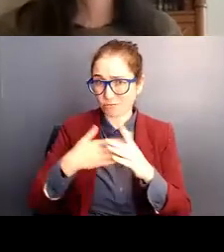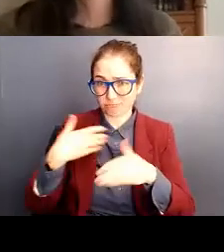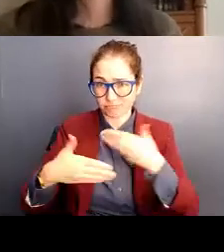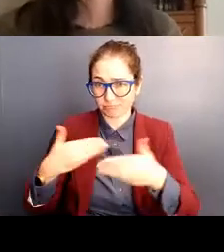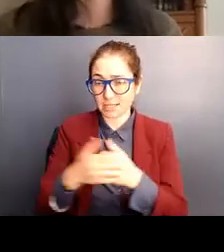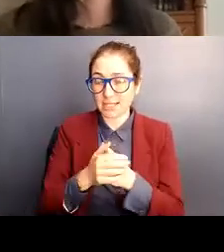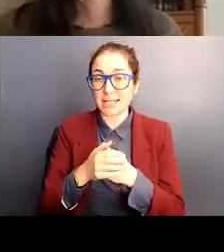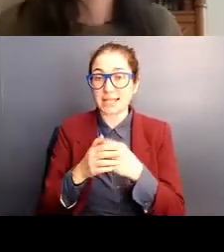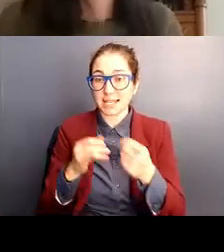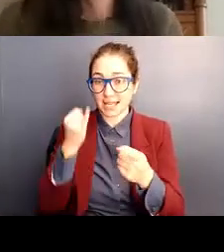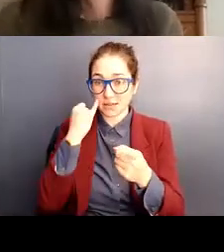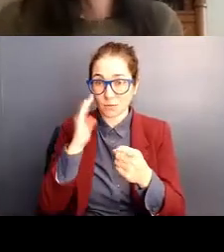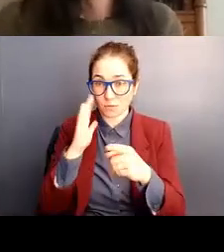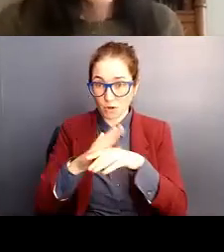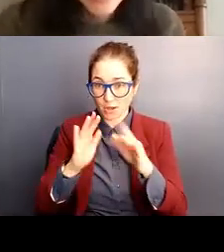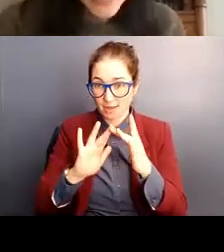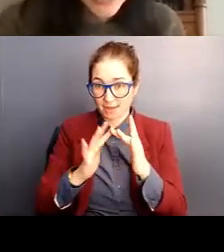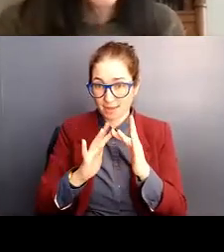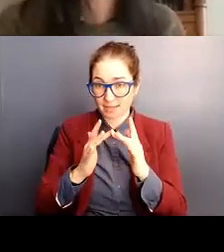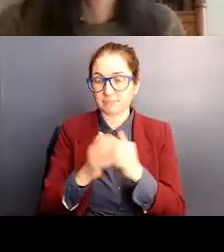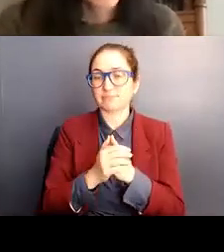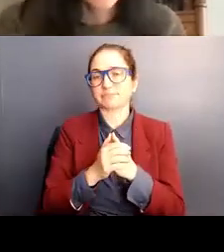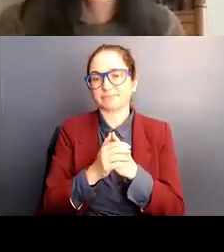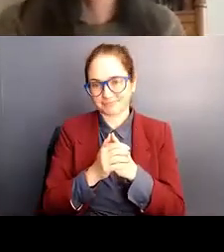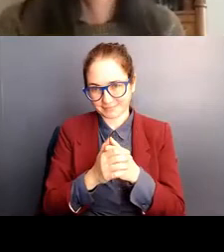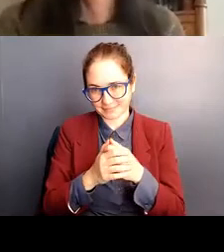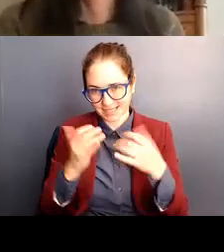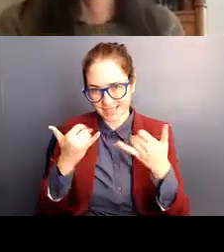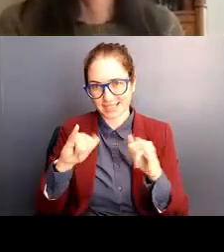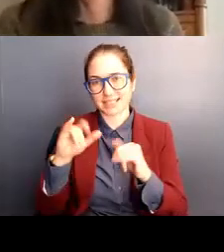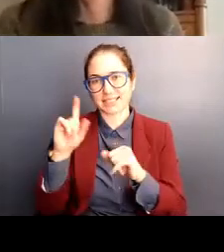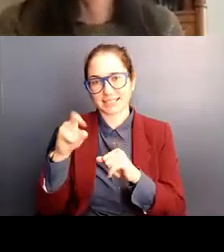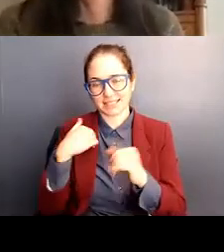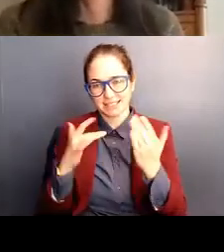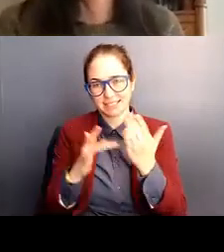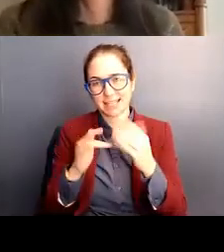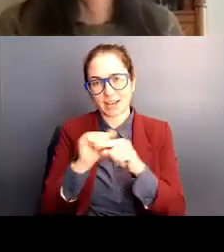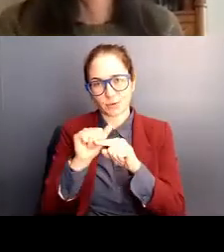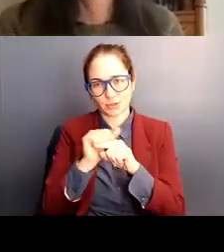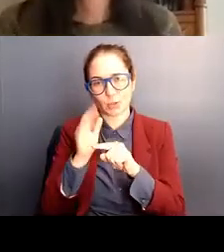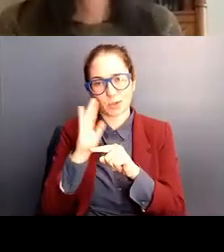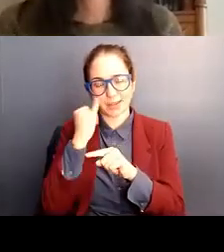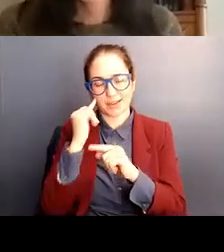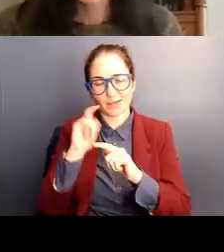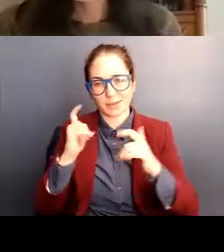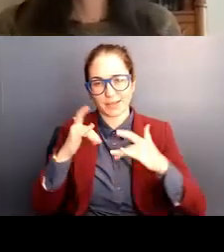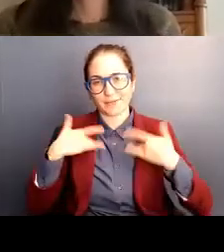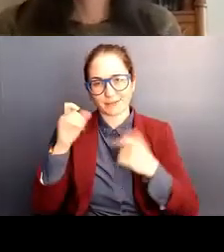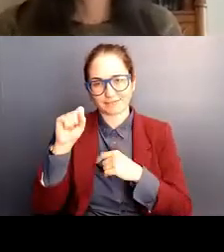going to be doing it online, if you still are going to want to have a tech rehearsal if it's a big event. Like I said, many things can